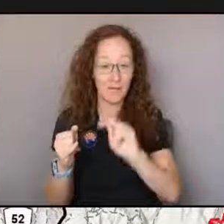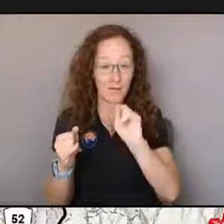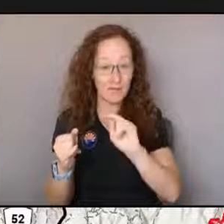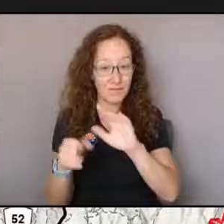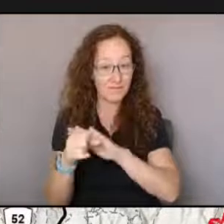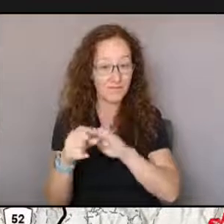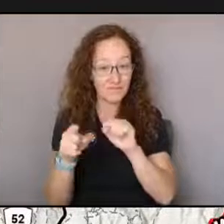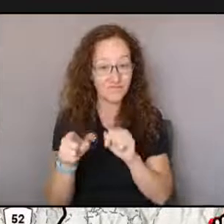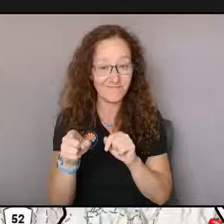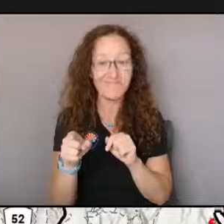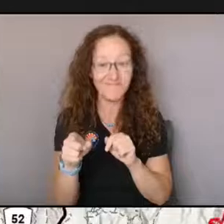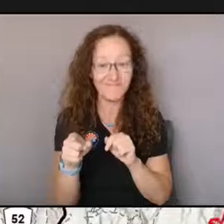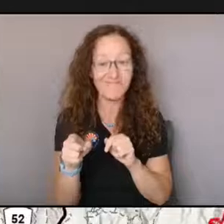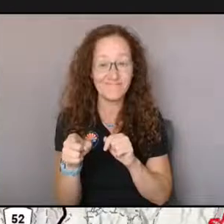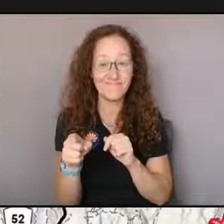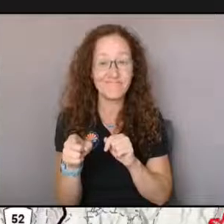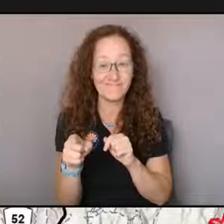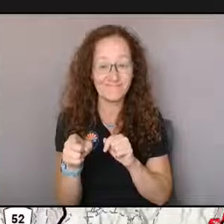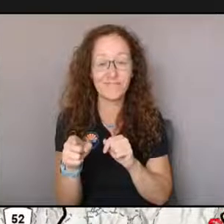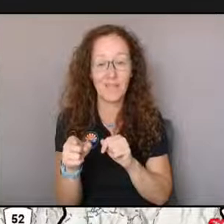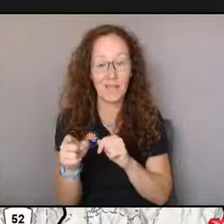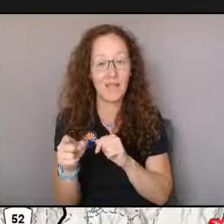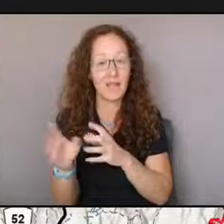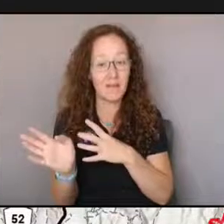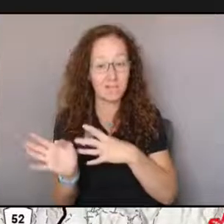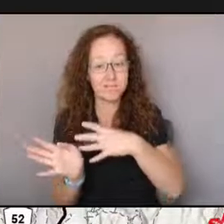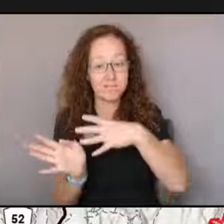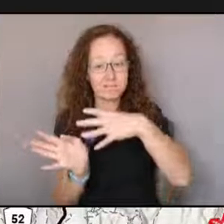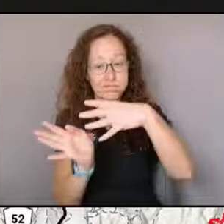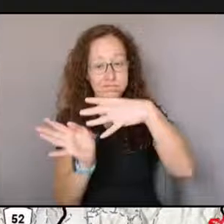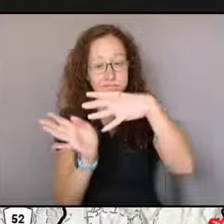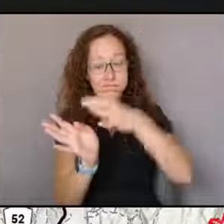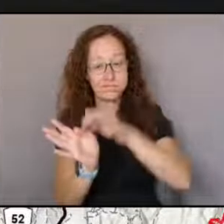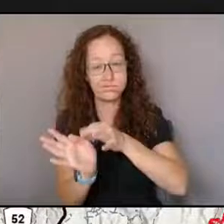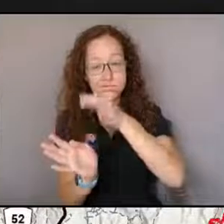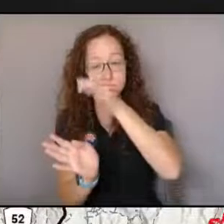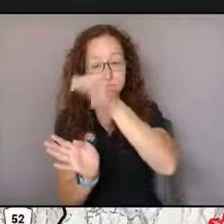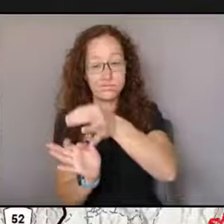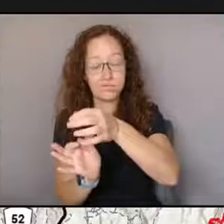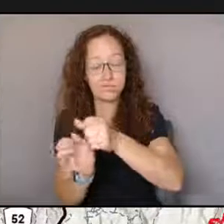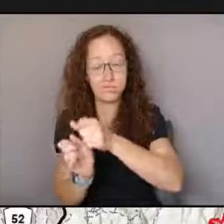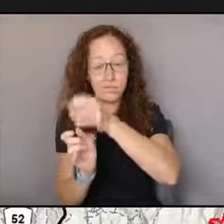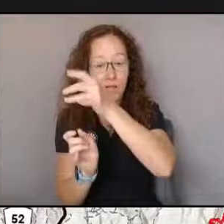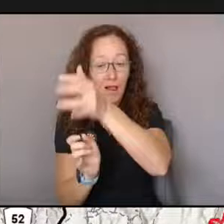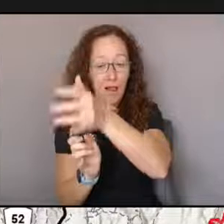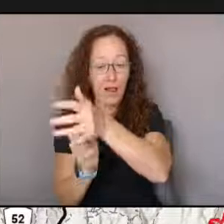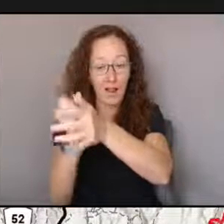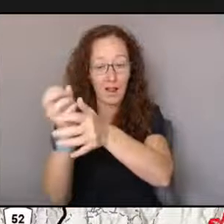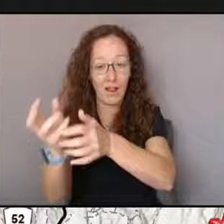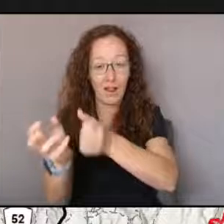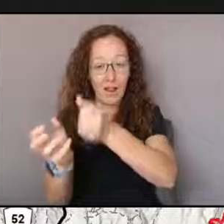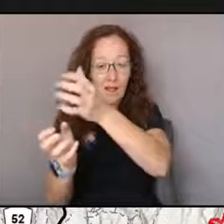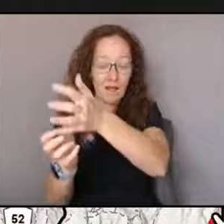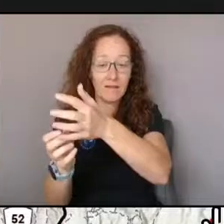FINGER, THE NORTH EDGE. THAT'S GOING TO BE PUSHED WITH WIND, PUSHING FIRE, EMBER ACROSS THE LINE, OUT INTO THE GREEN, OUR UNBURNED